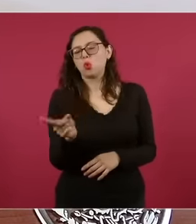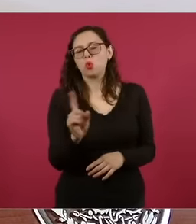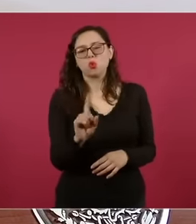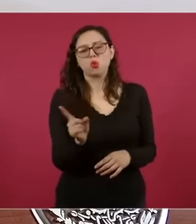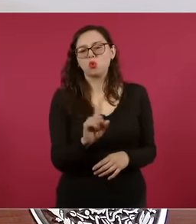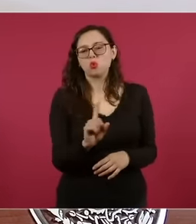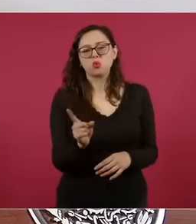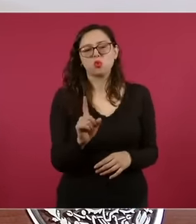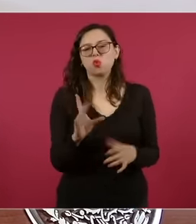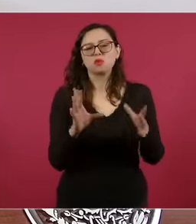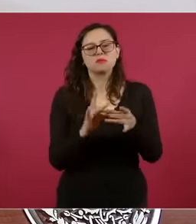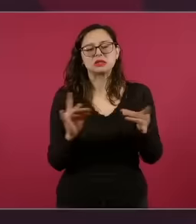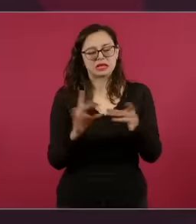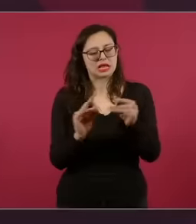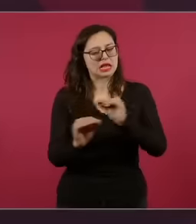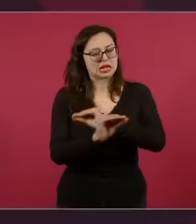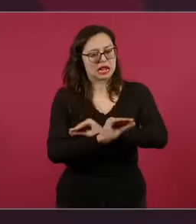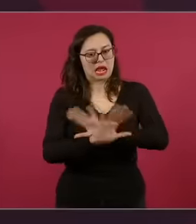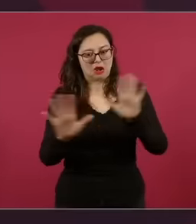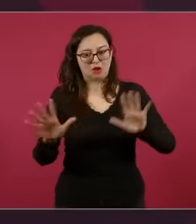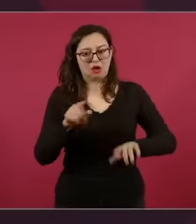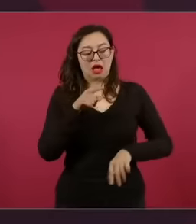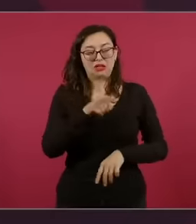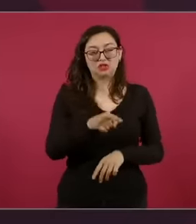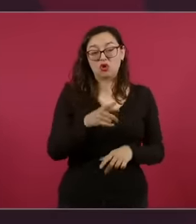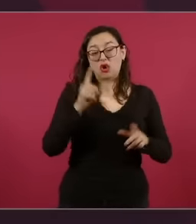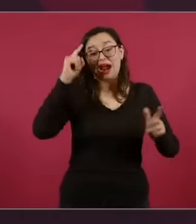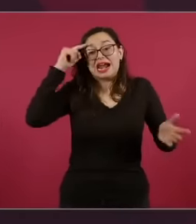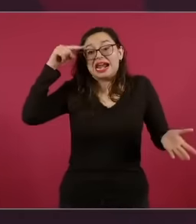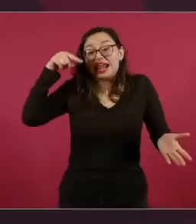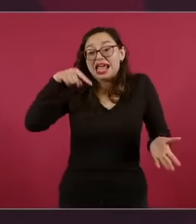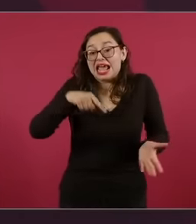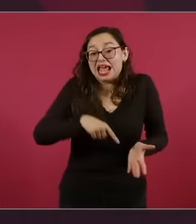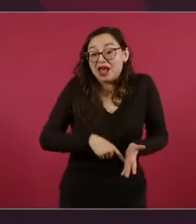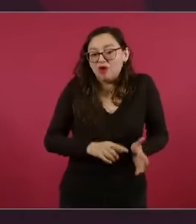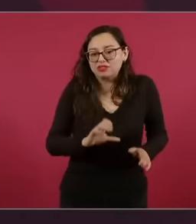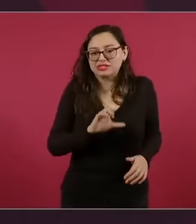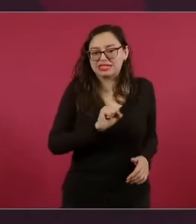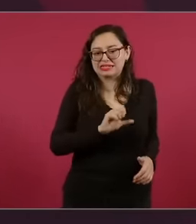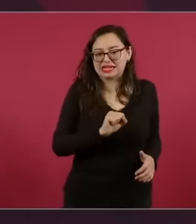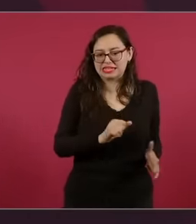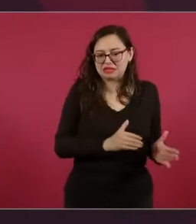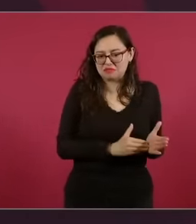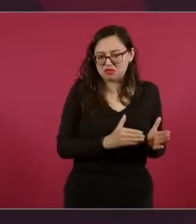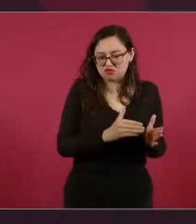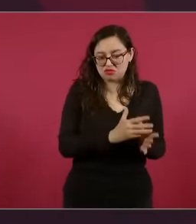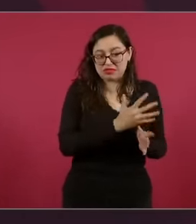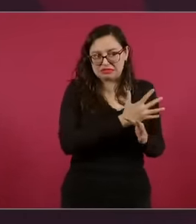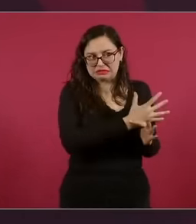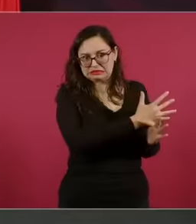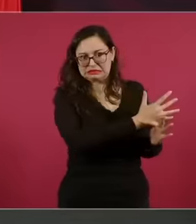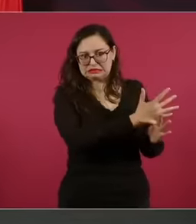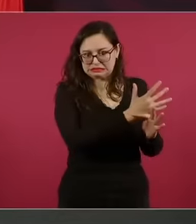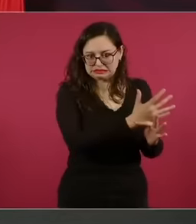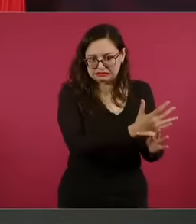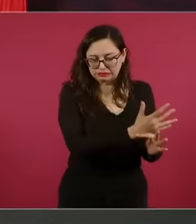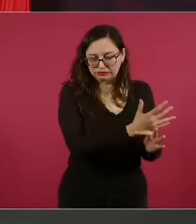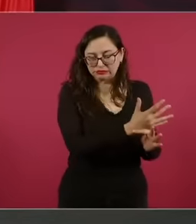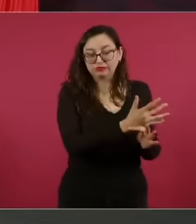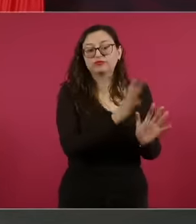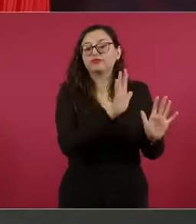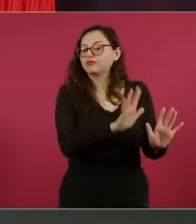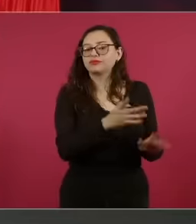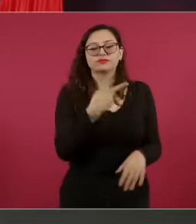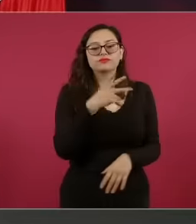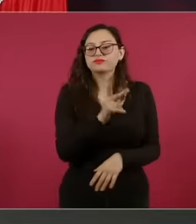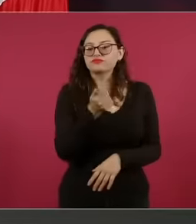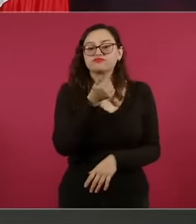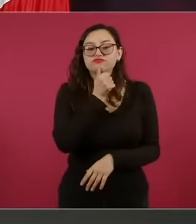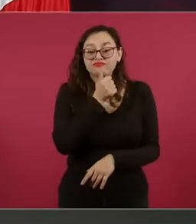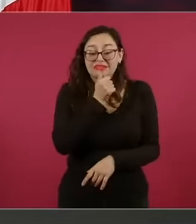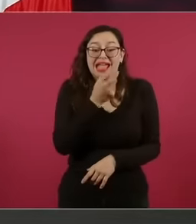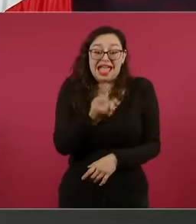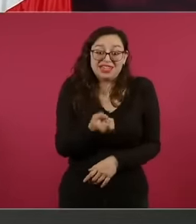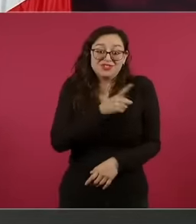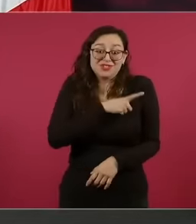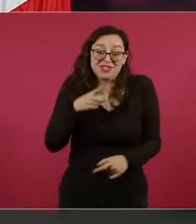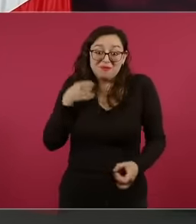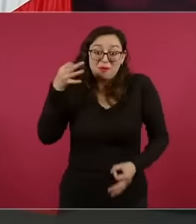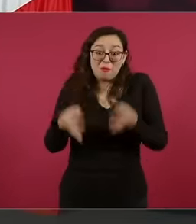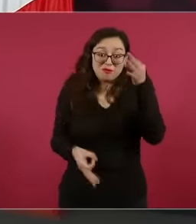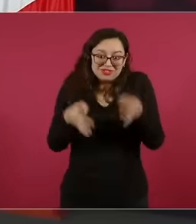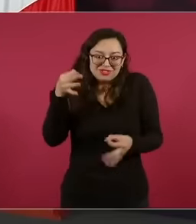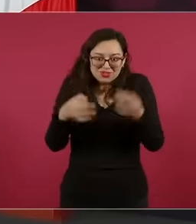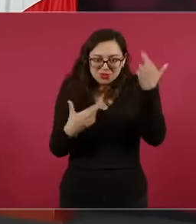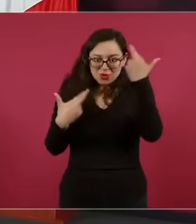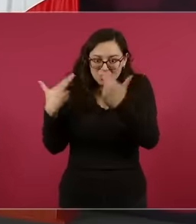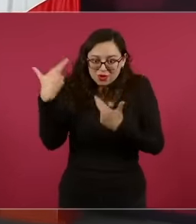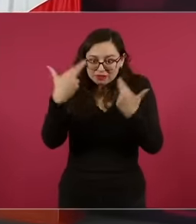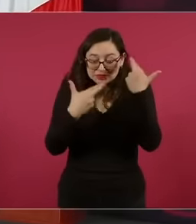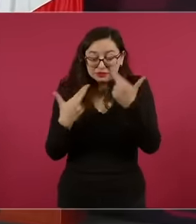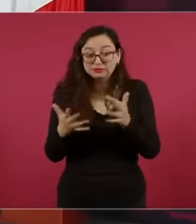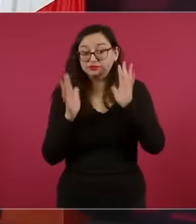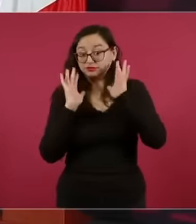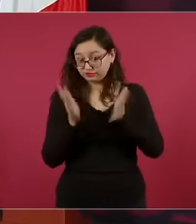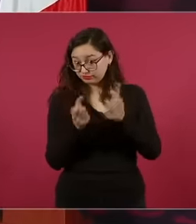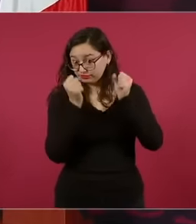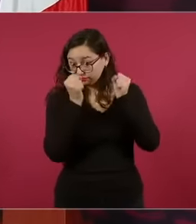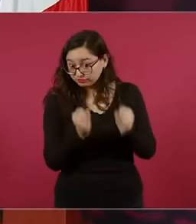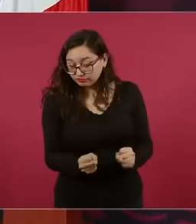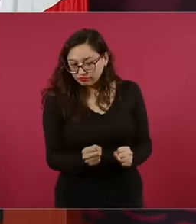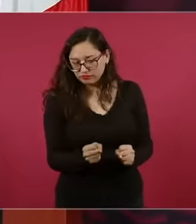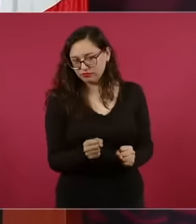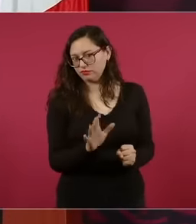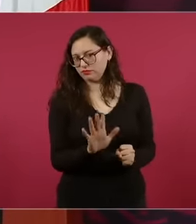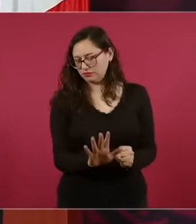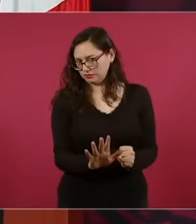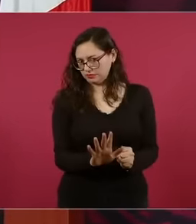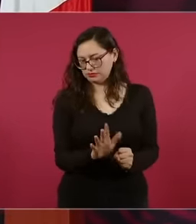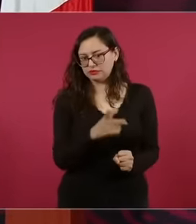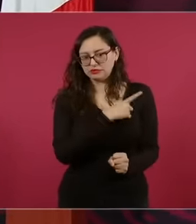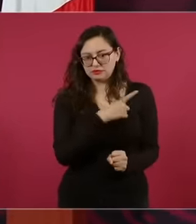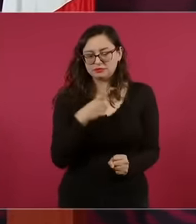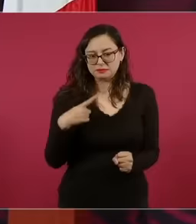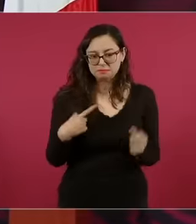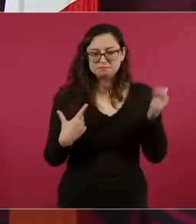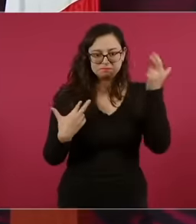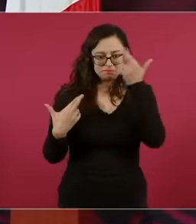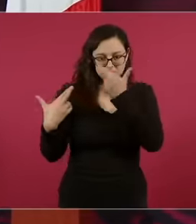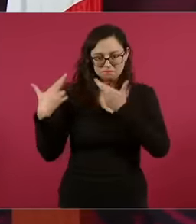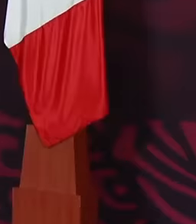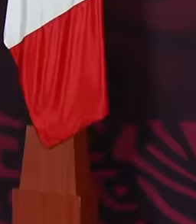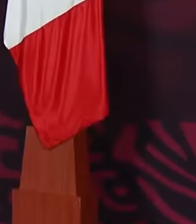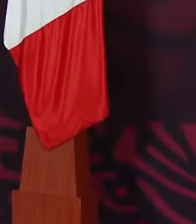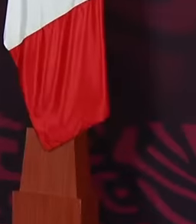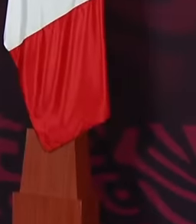proven Yes, it is what is going to be reviewed but it is not that